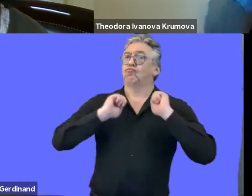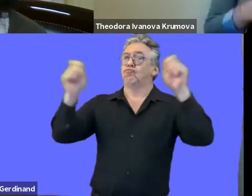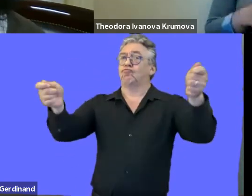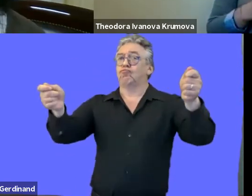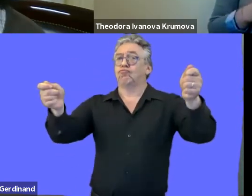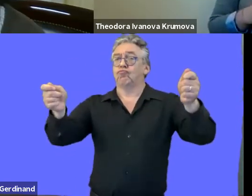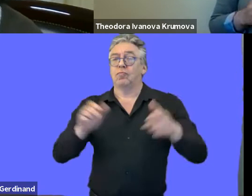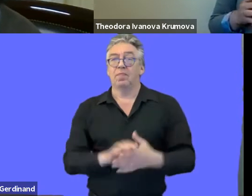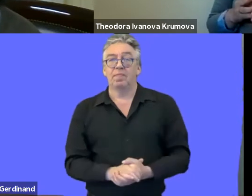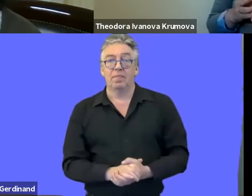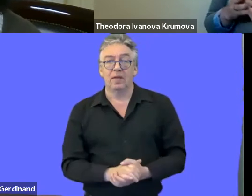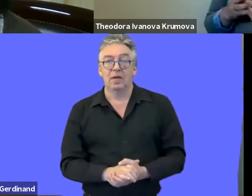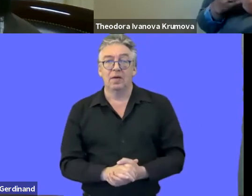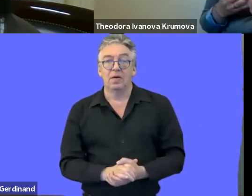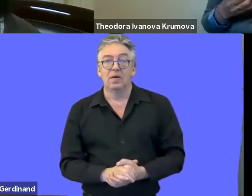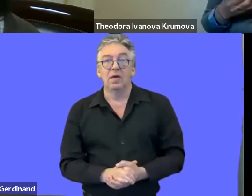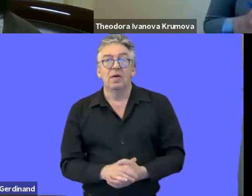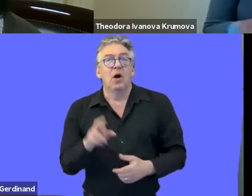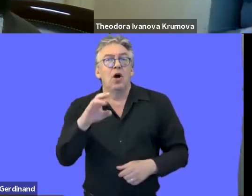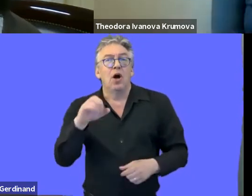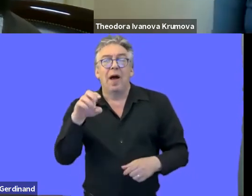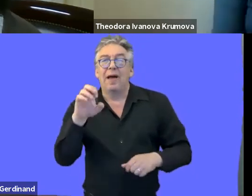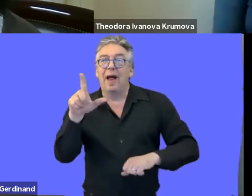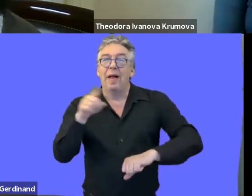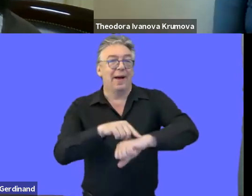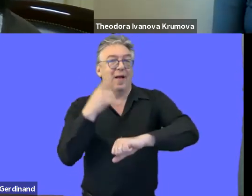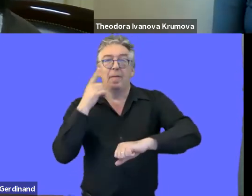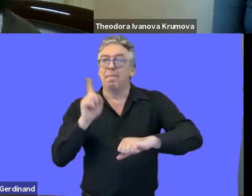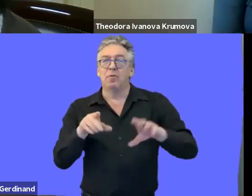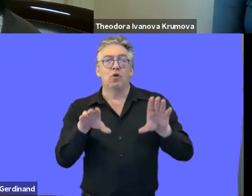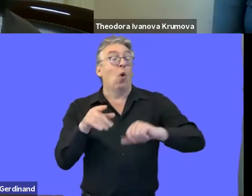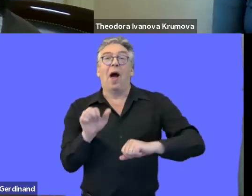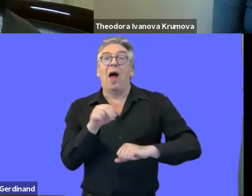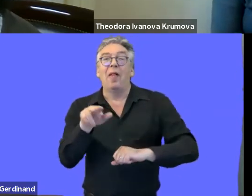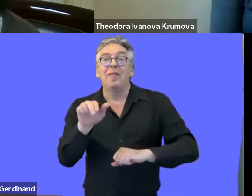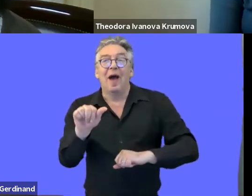We need to stop here, we need to move onto the next part.